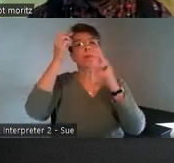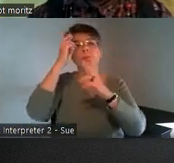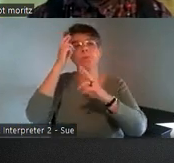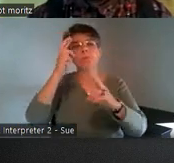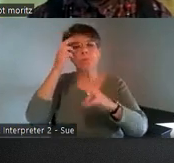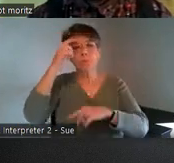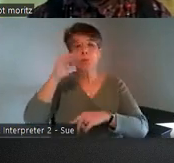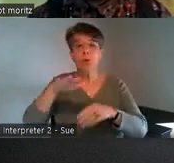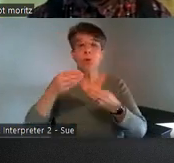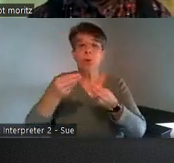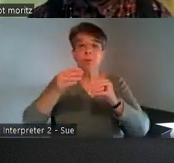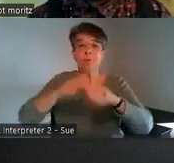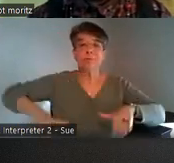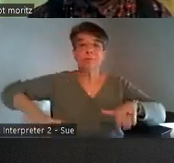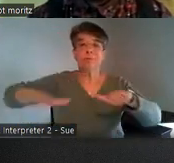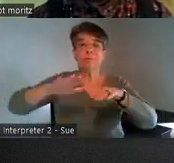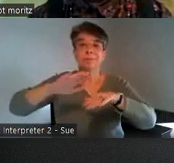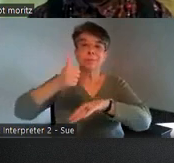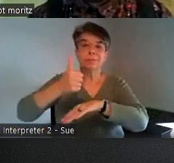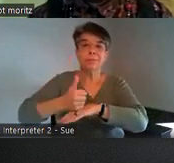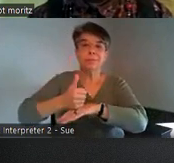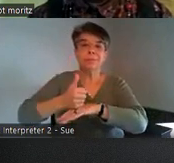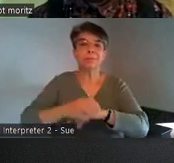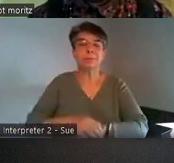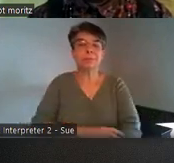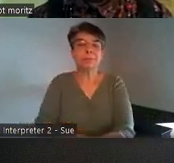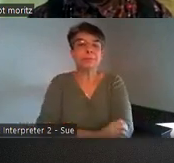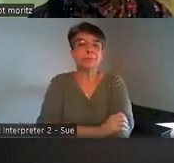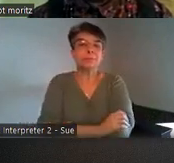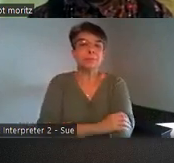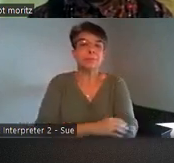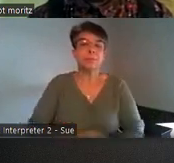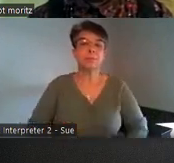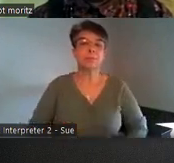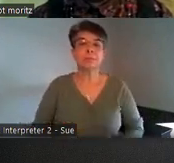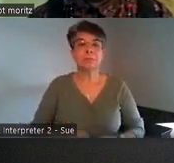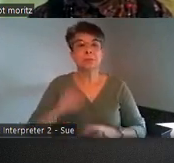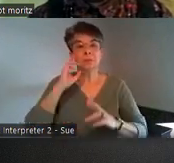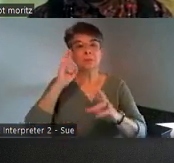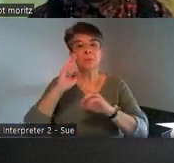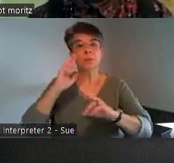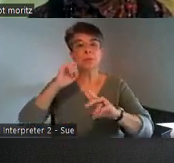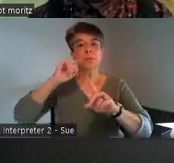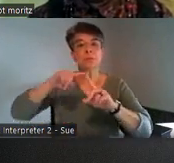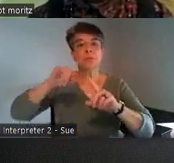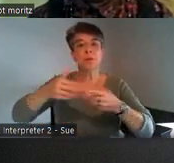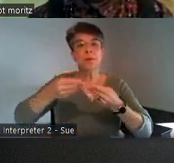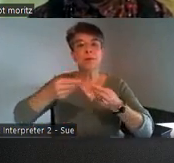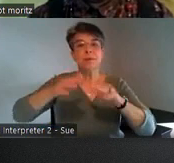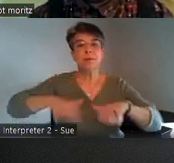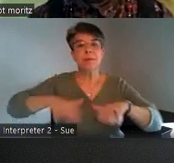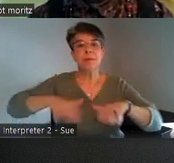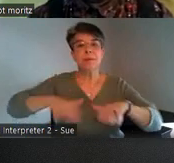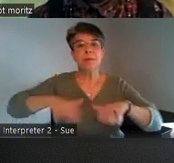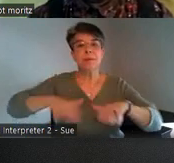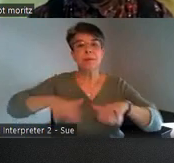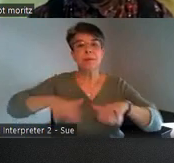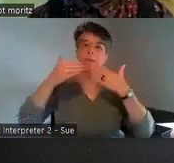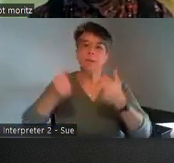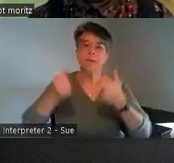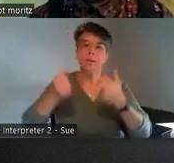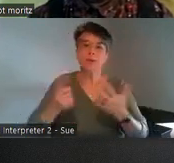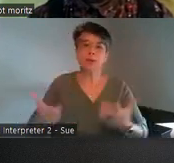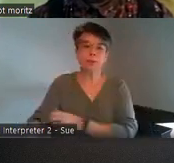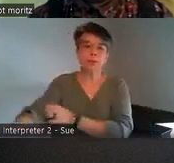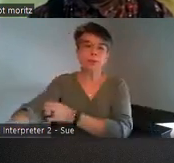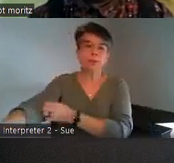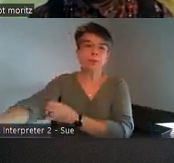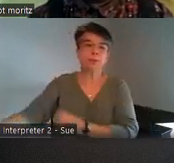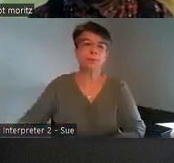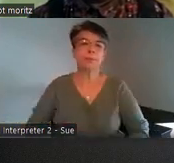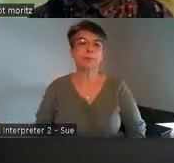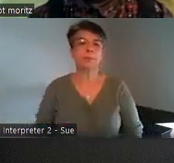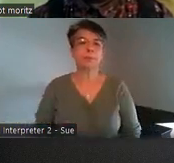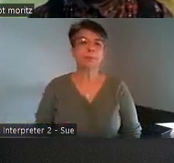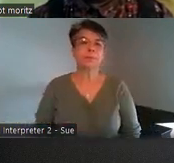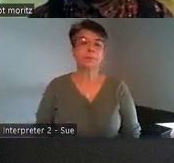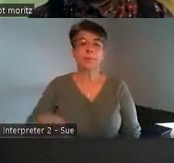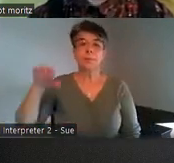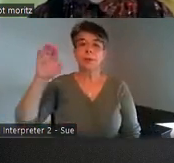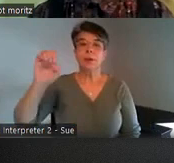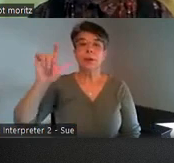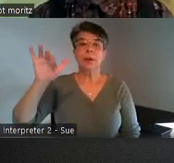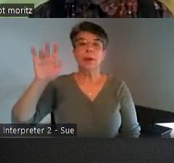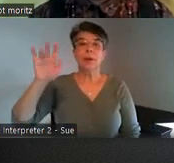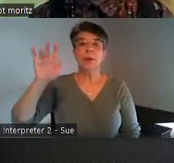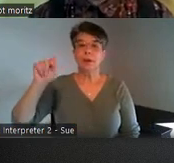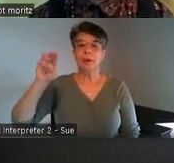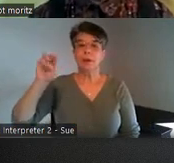you join us to to whose land you are on uh thank you very much so la mors they them is